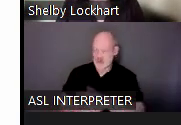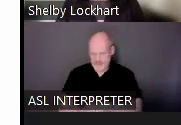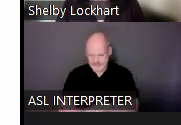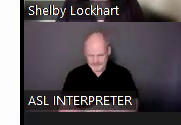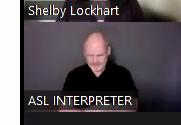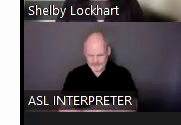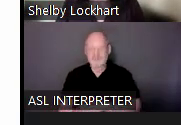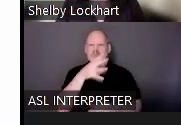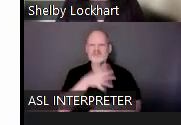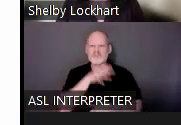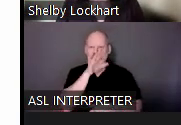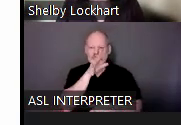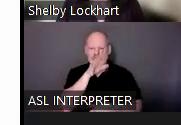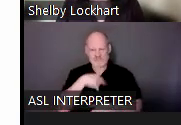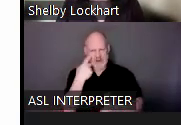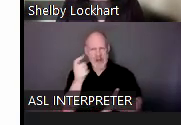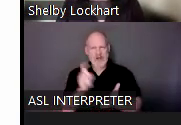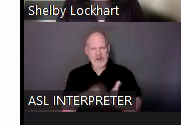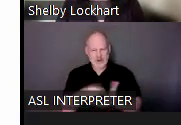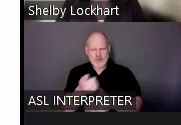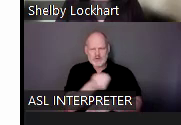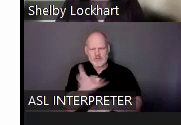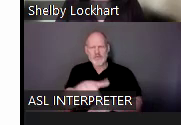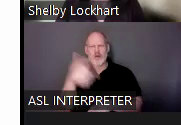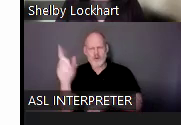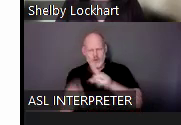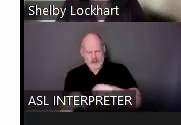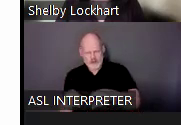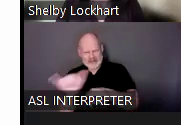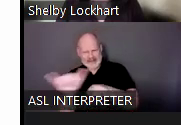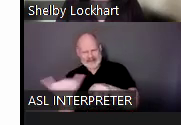I see a theme in some of the other Q&A questions. Shelby I think you can address this;